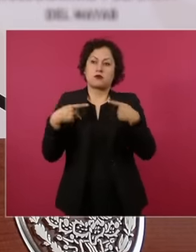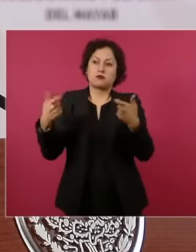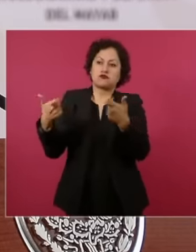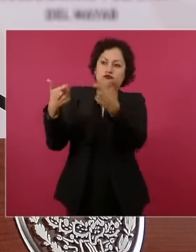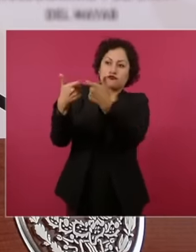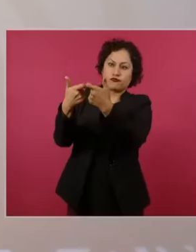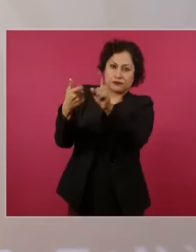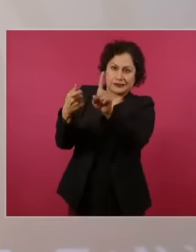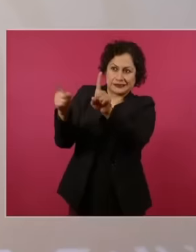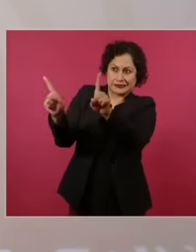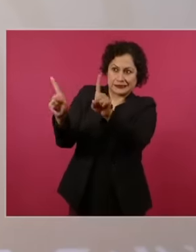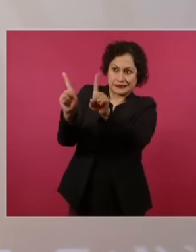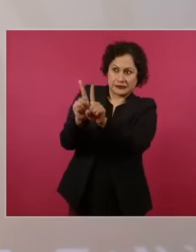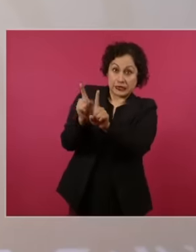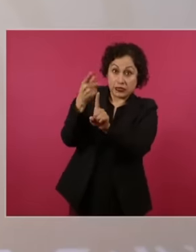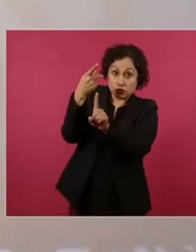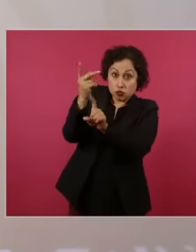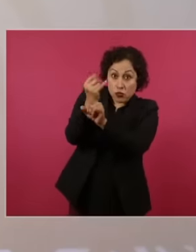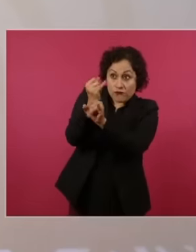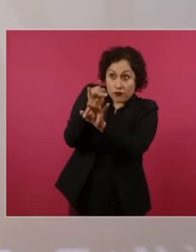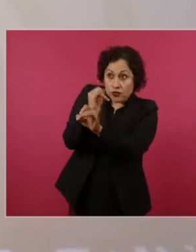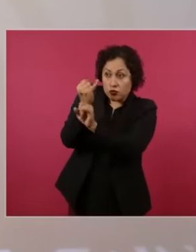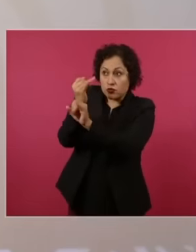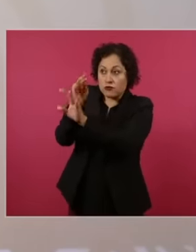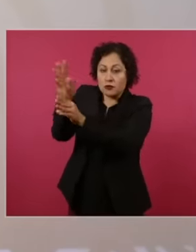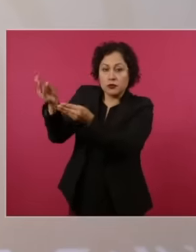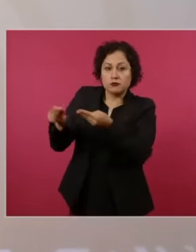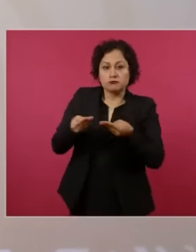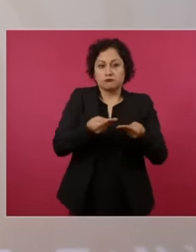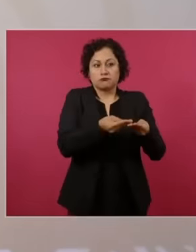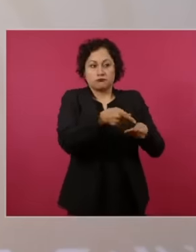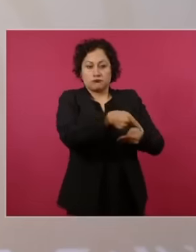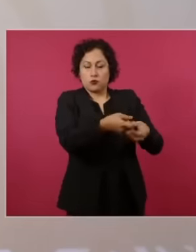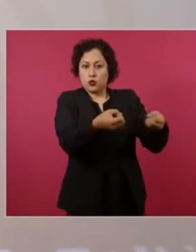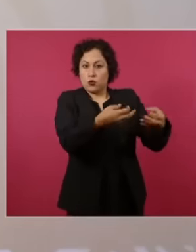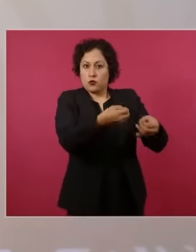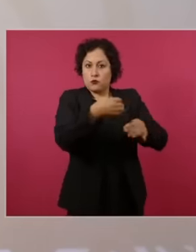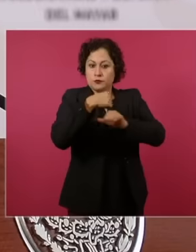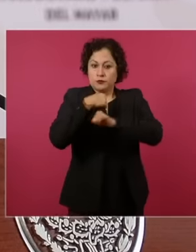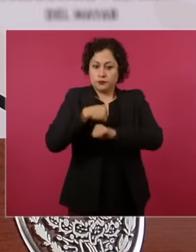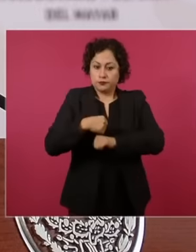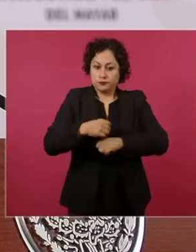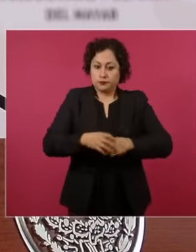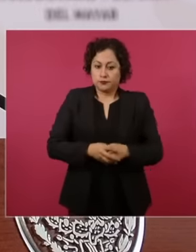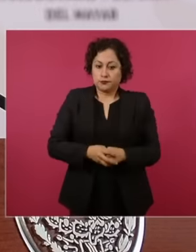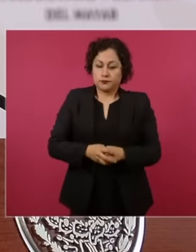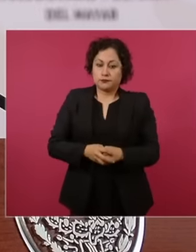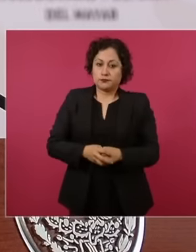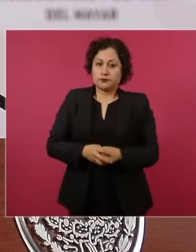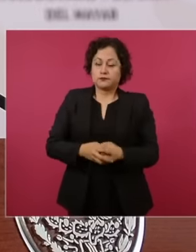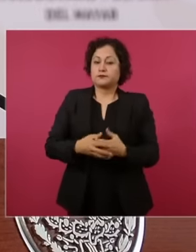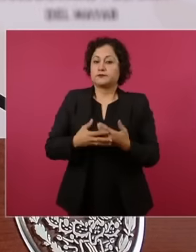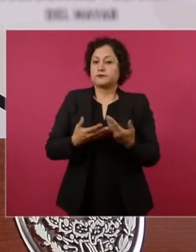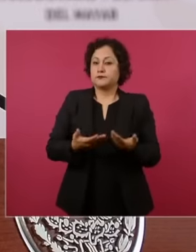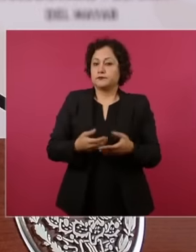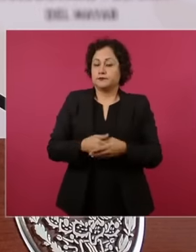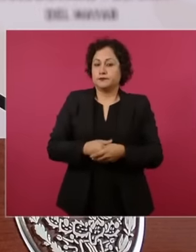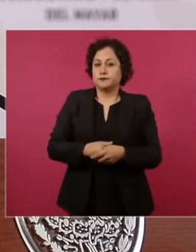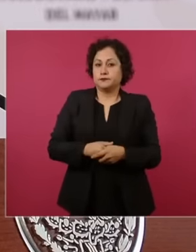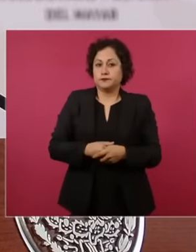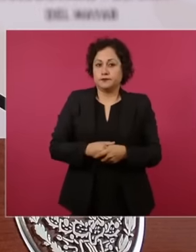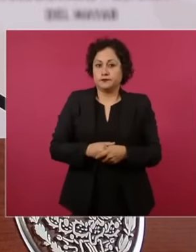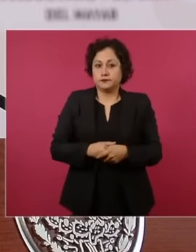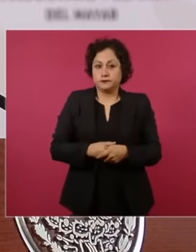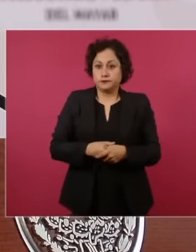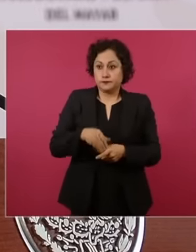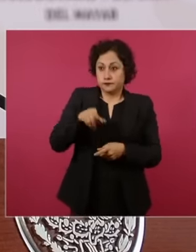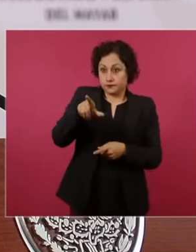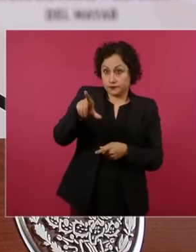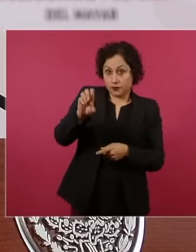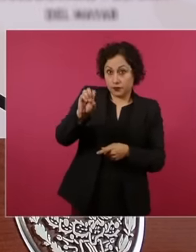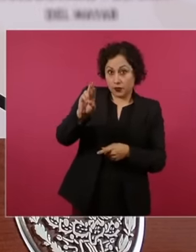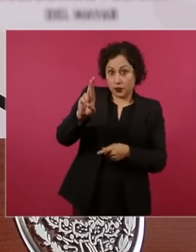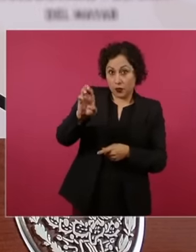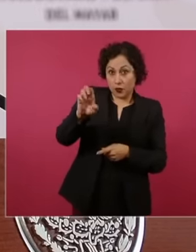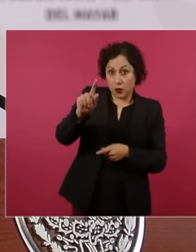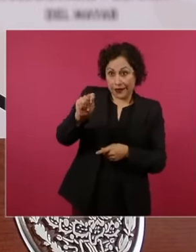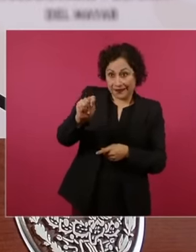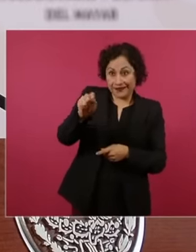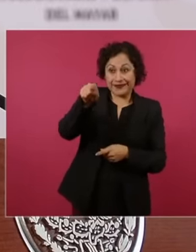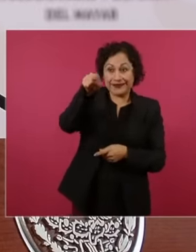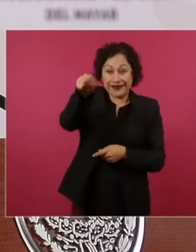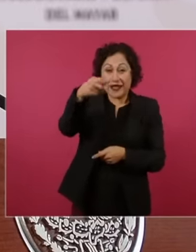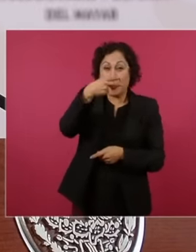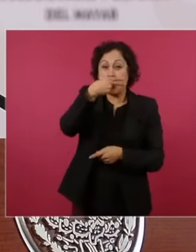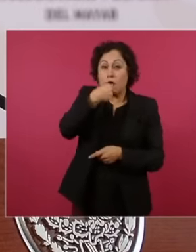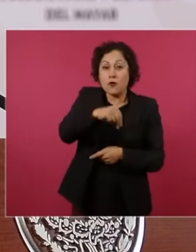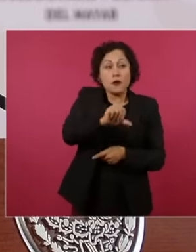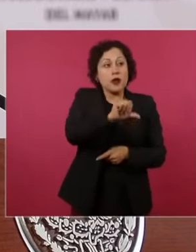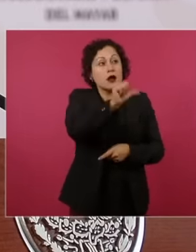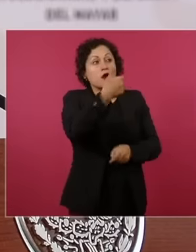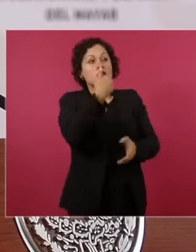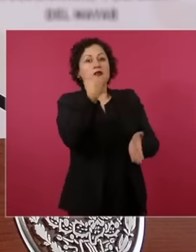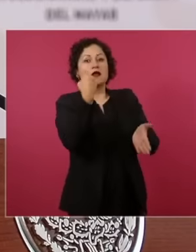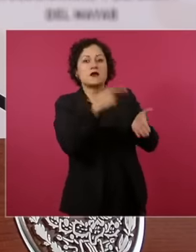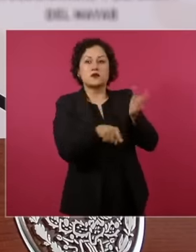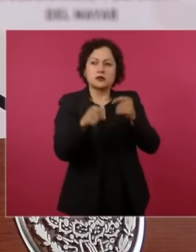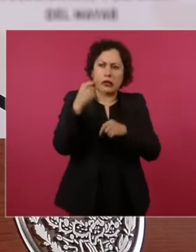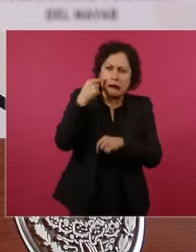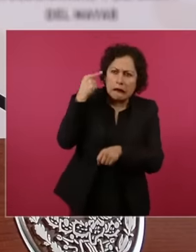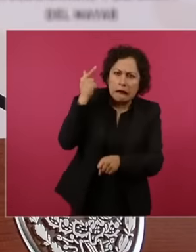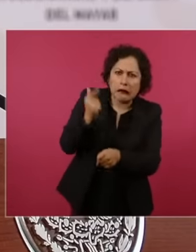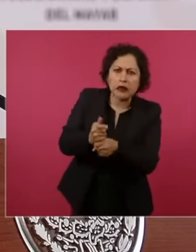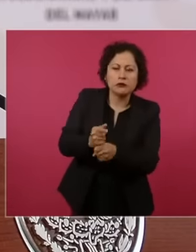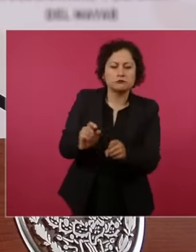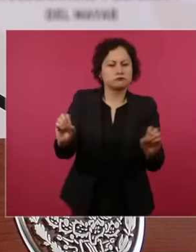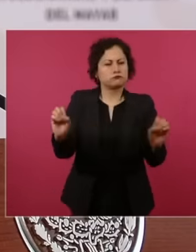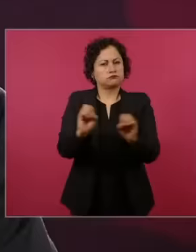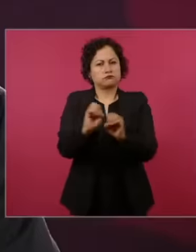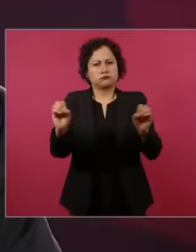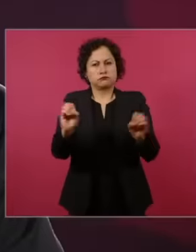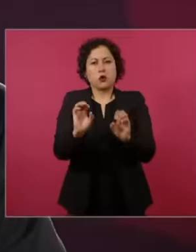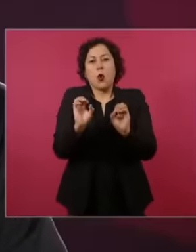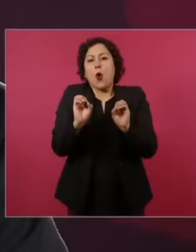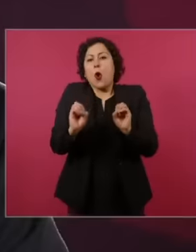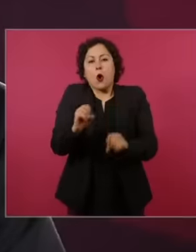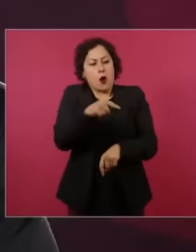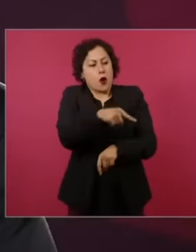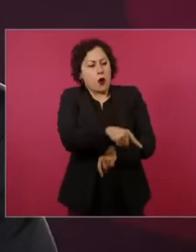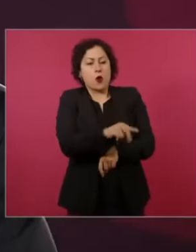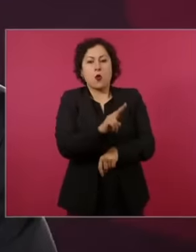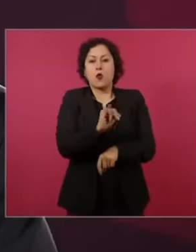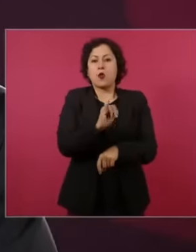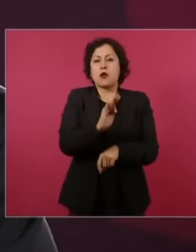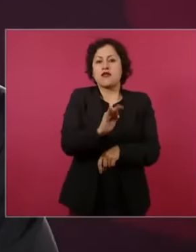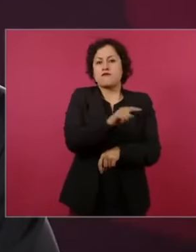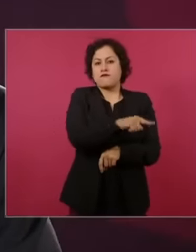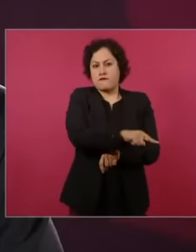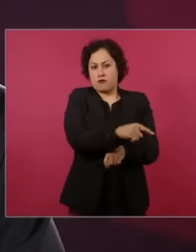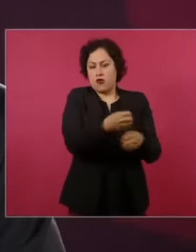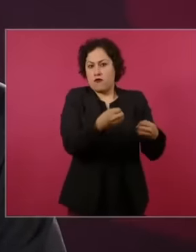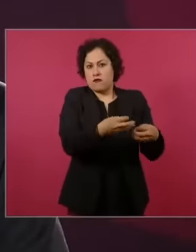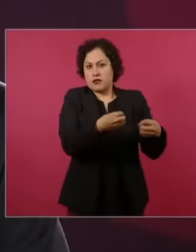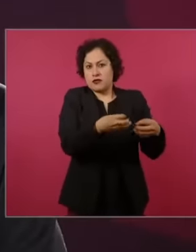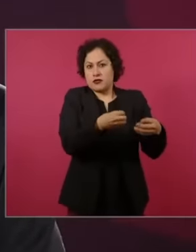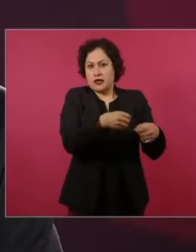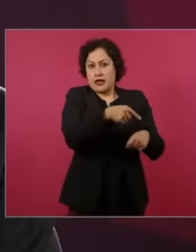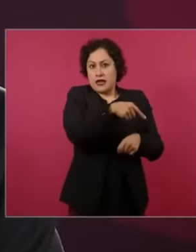L De Mola is not part of a complaint that the UIF has filed several years ago against